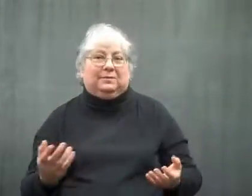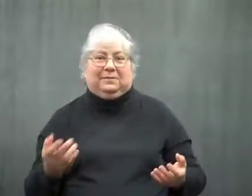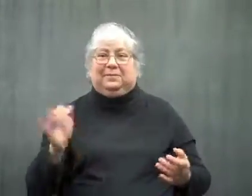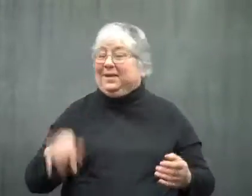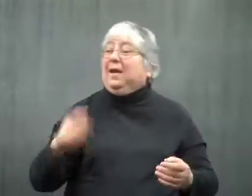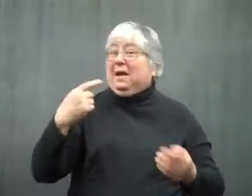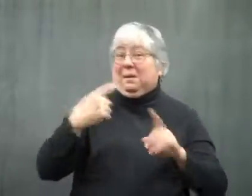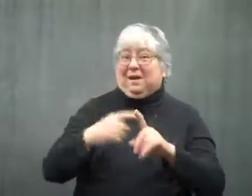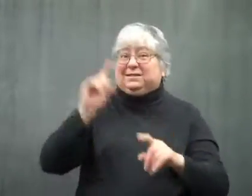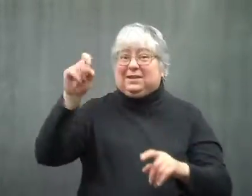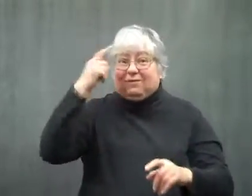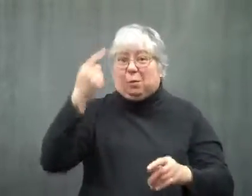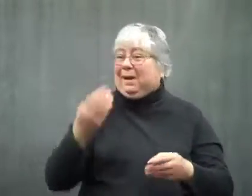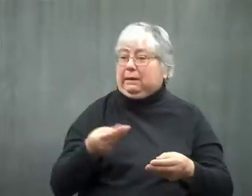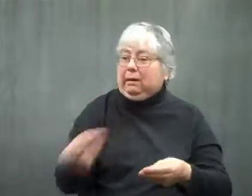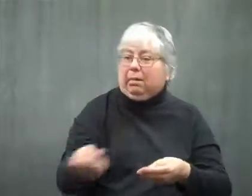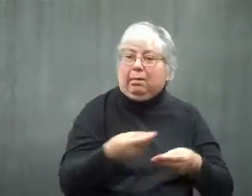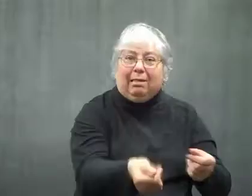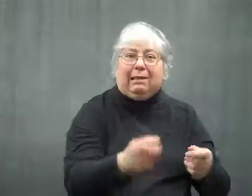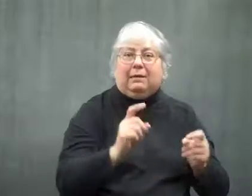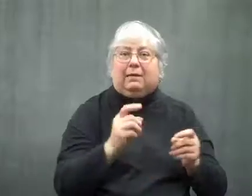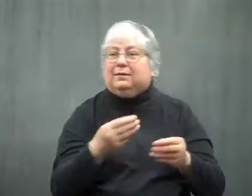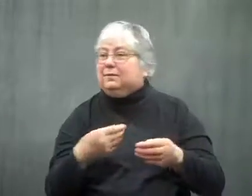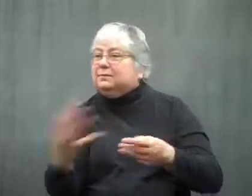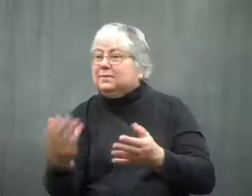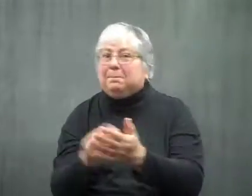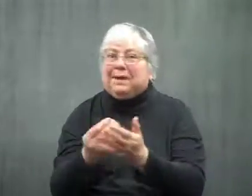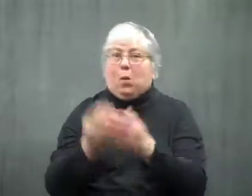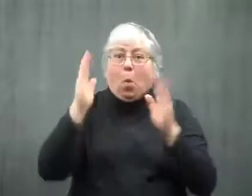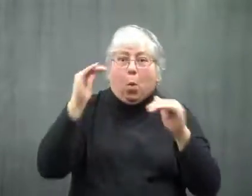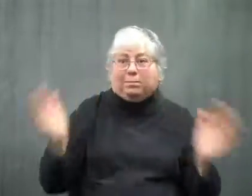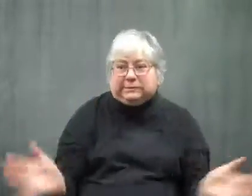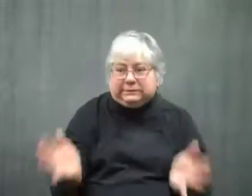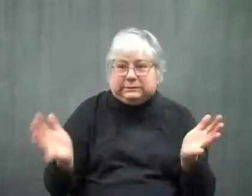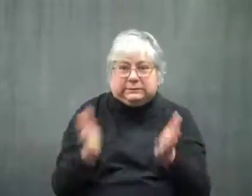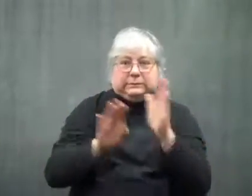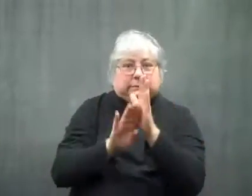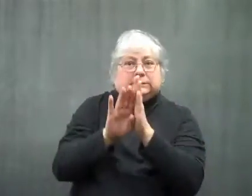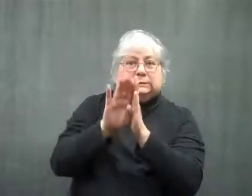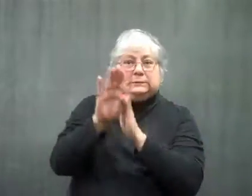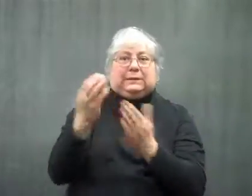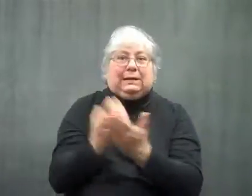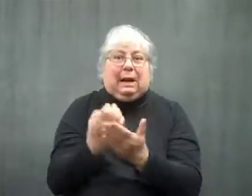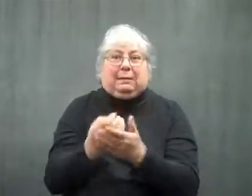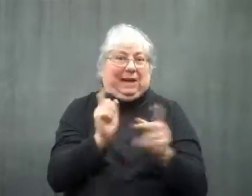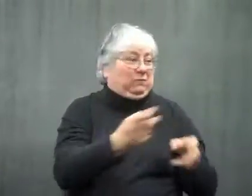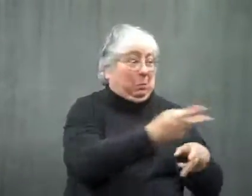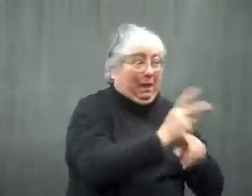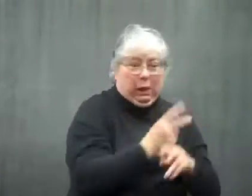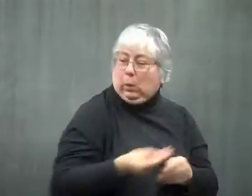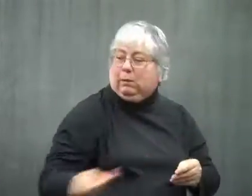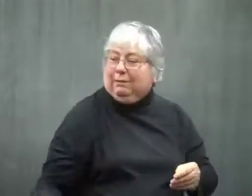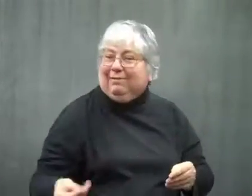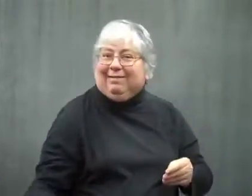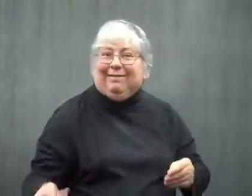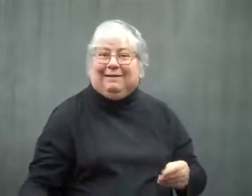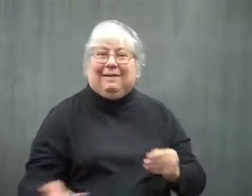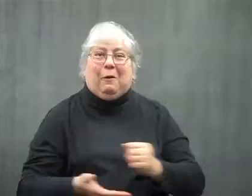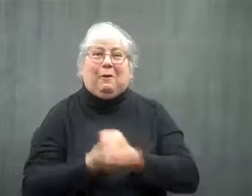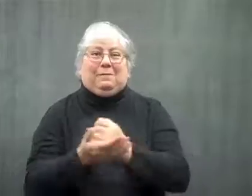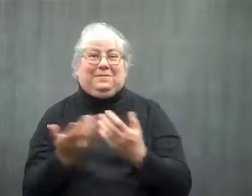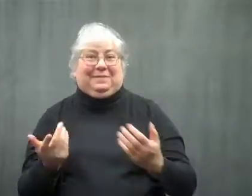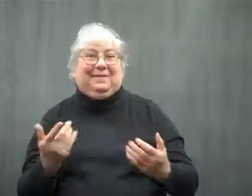The government had to borrow to distribute incentives to get the economy going again.